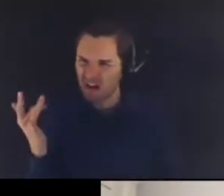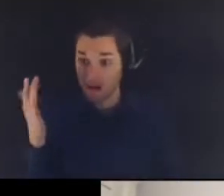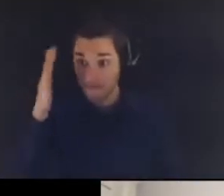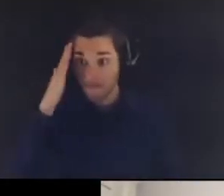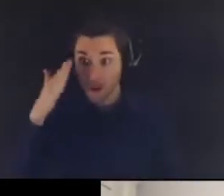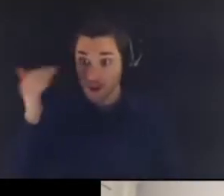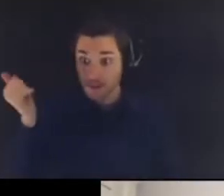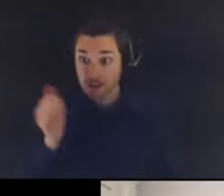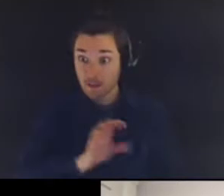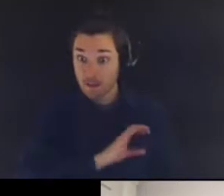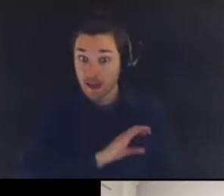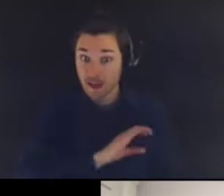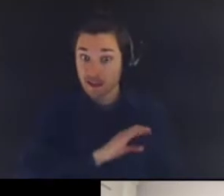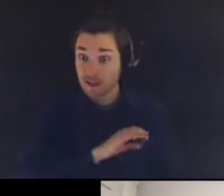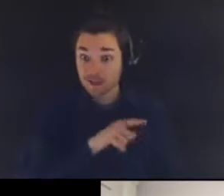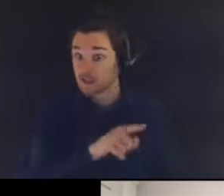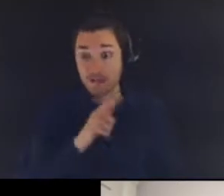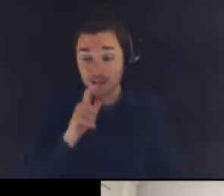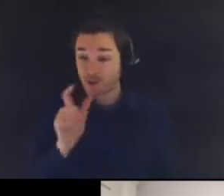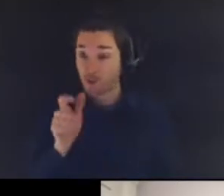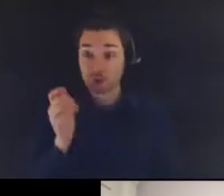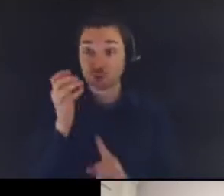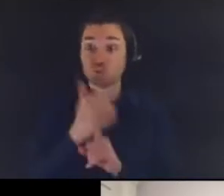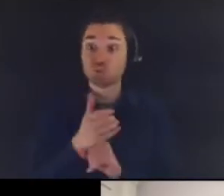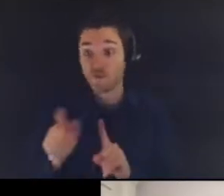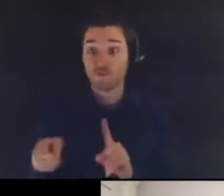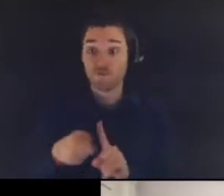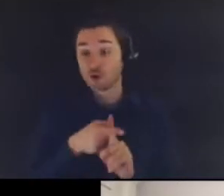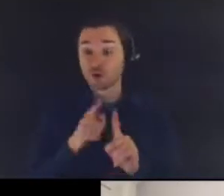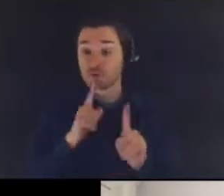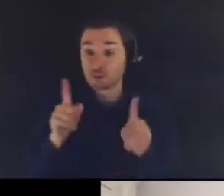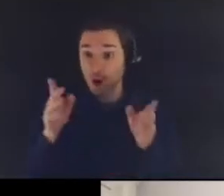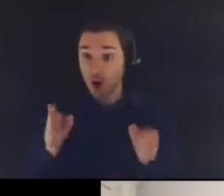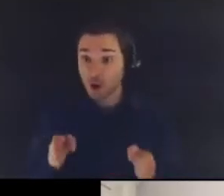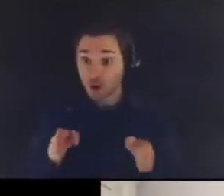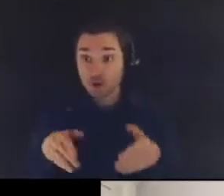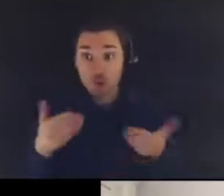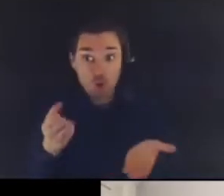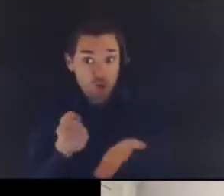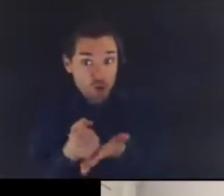should not be first responders? Is it that our social workers should be first responders?